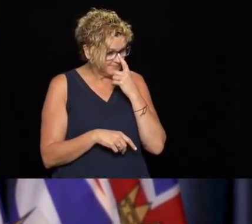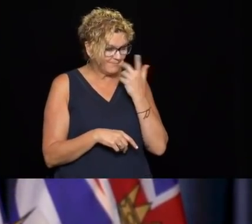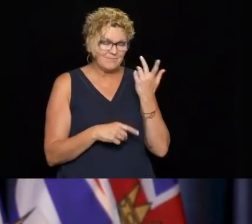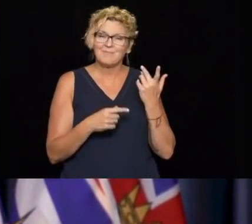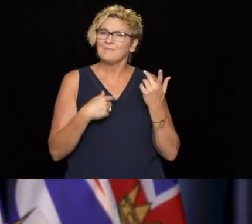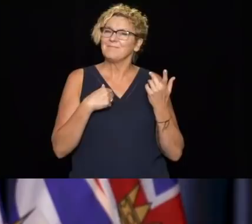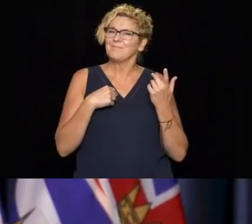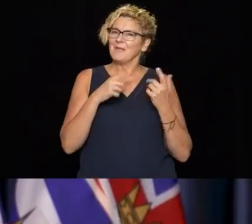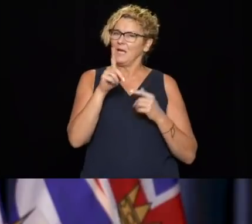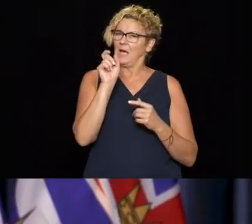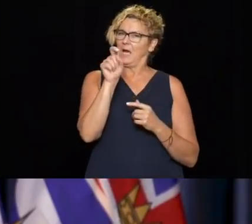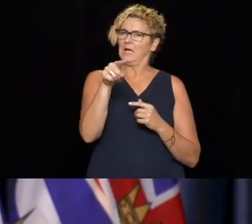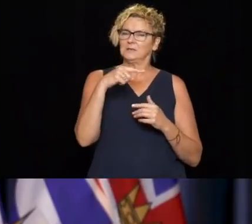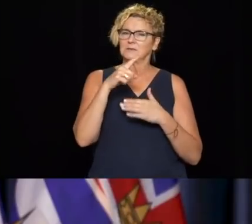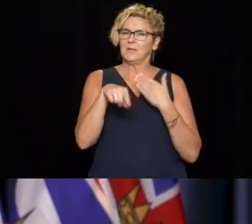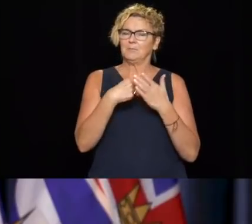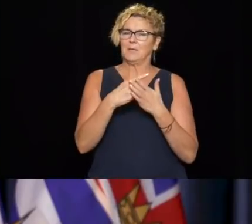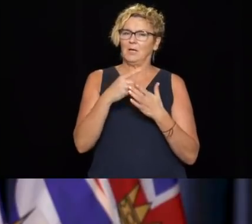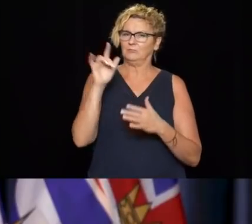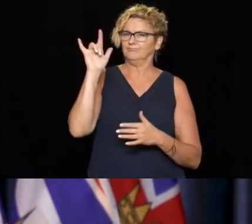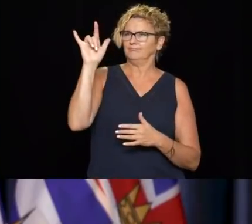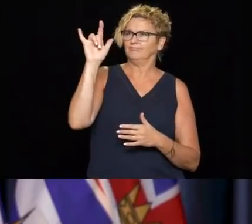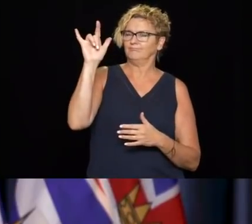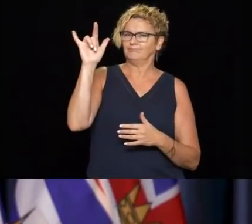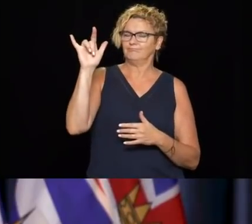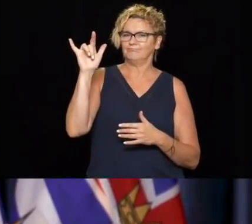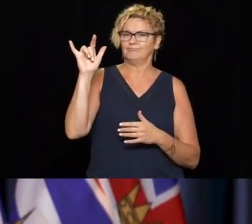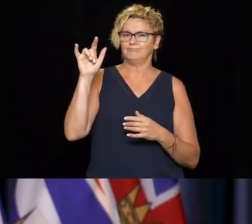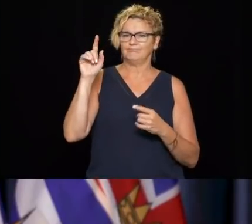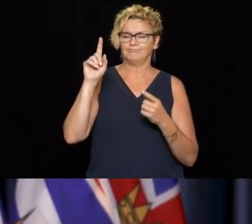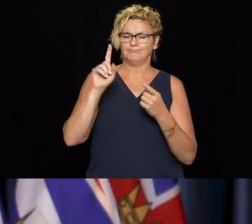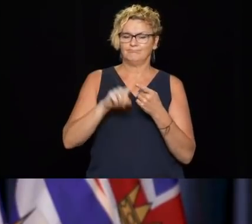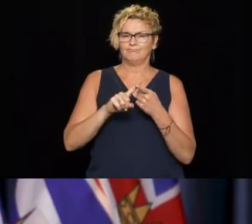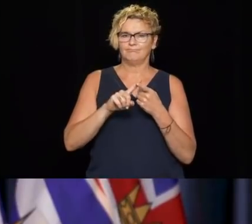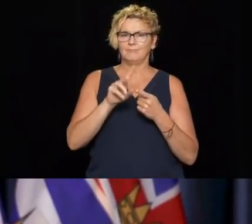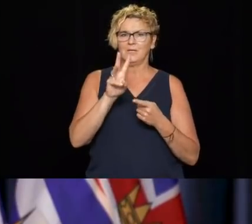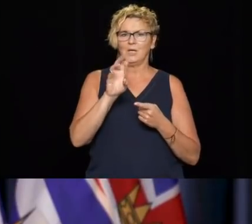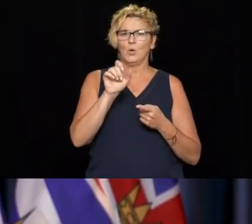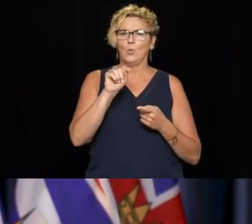I'm wondering the level of frustration and what moves are being made for Air Canada